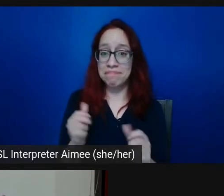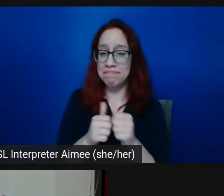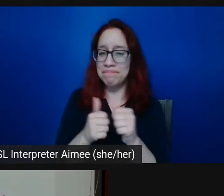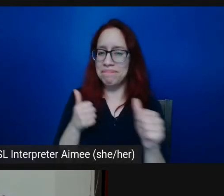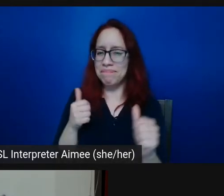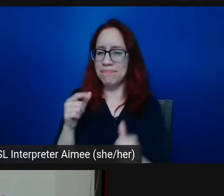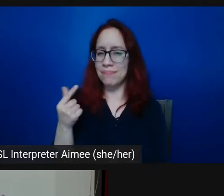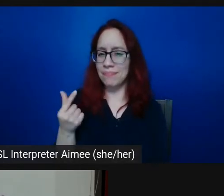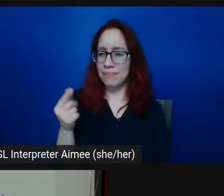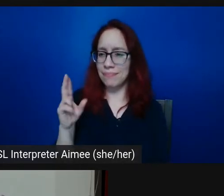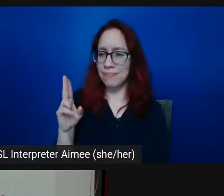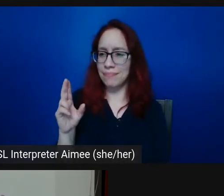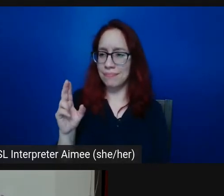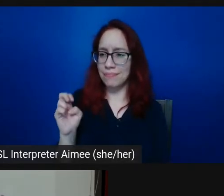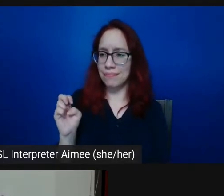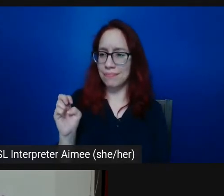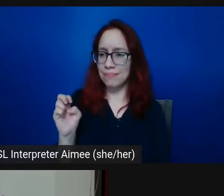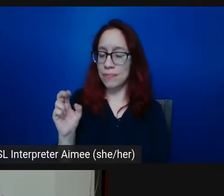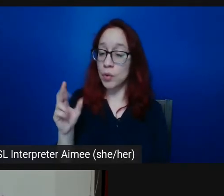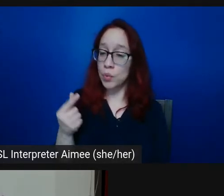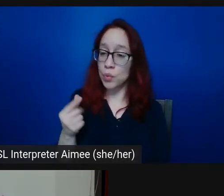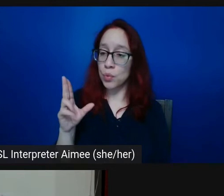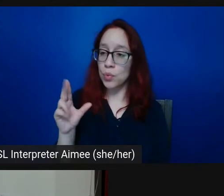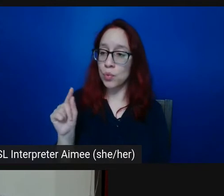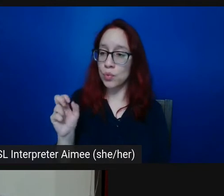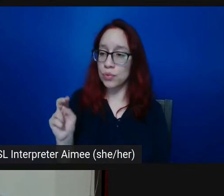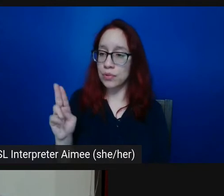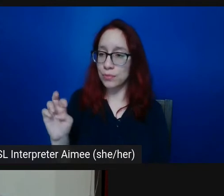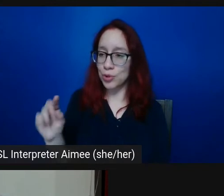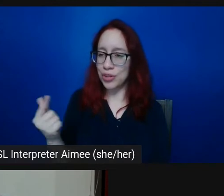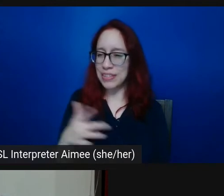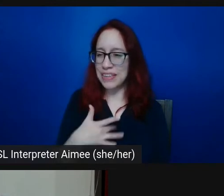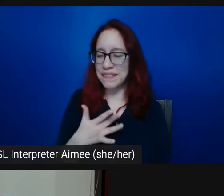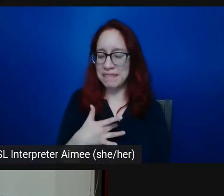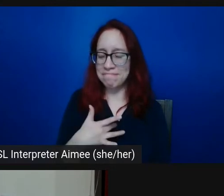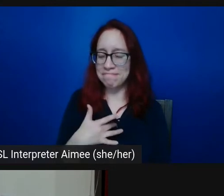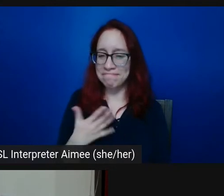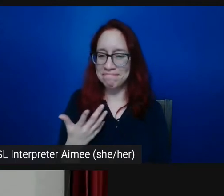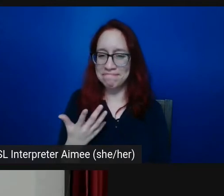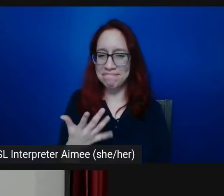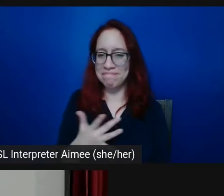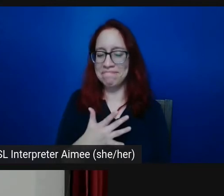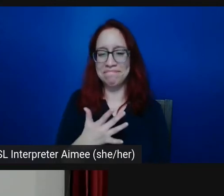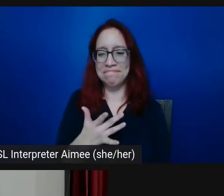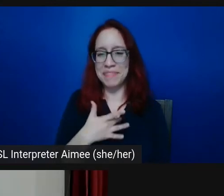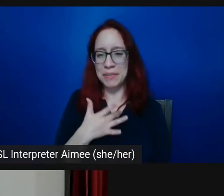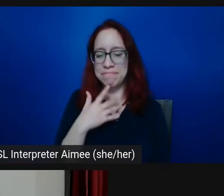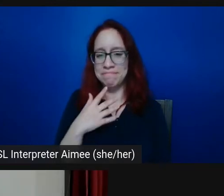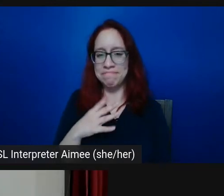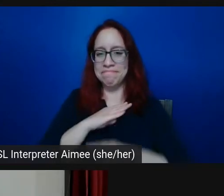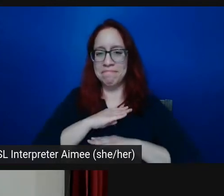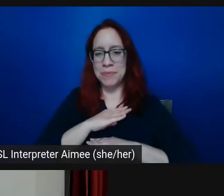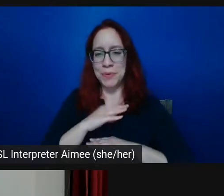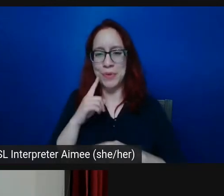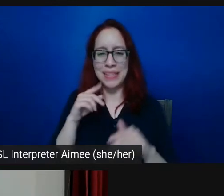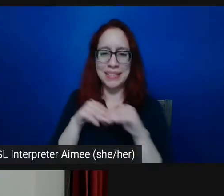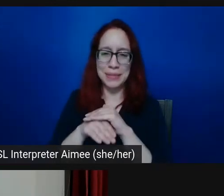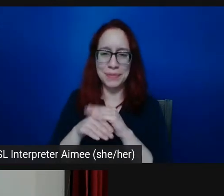because I was so disenchanted with the accessibility of the admin area. I kind of avoided using it.